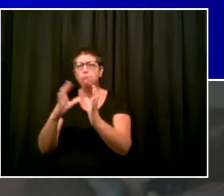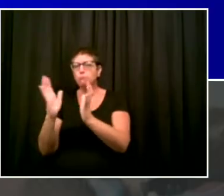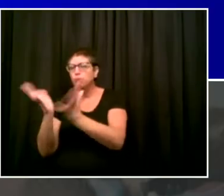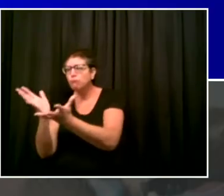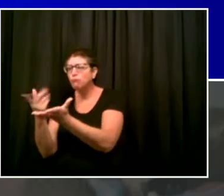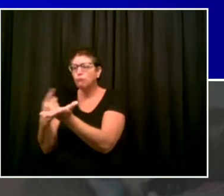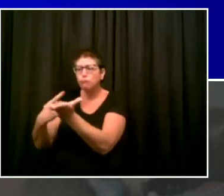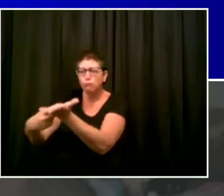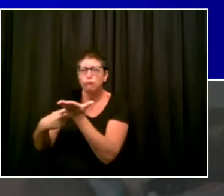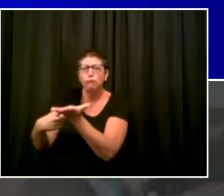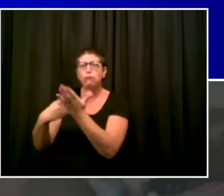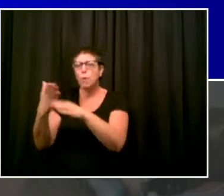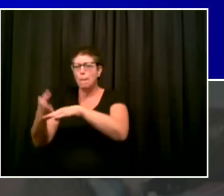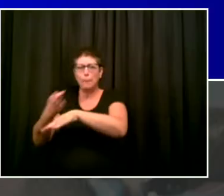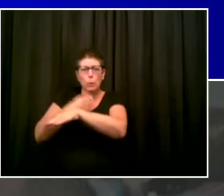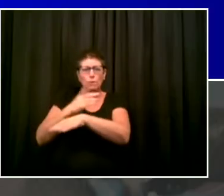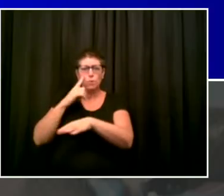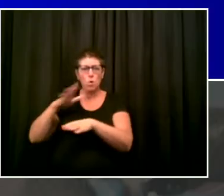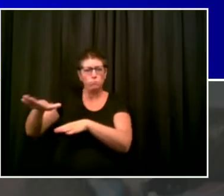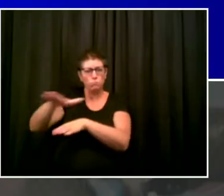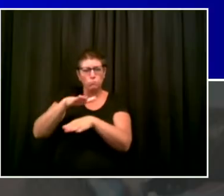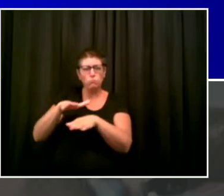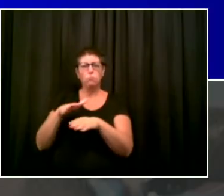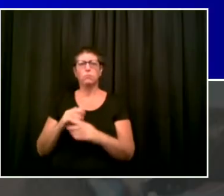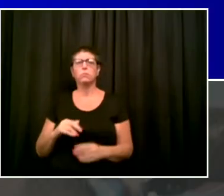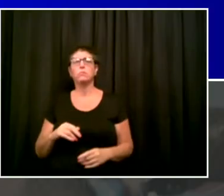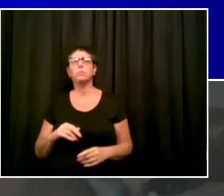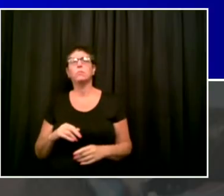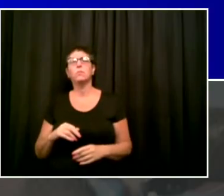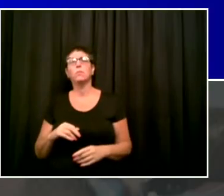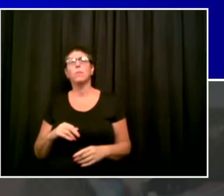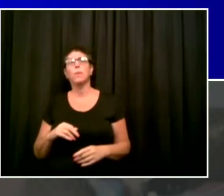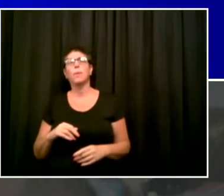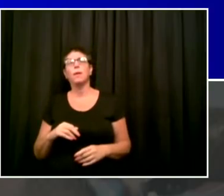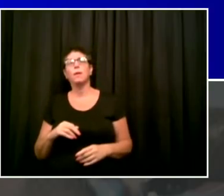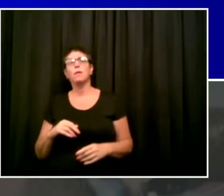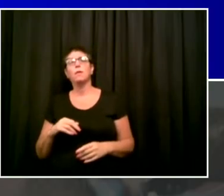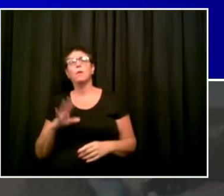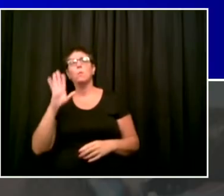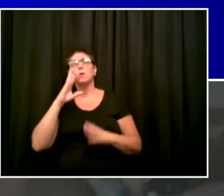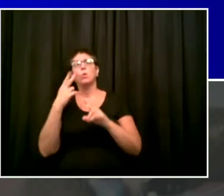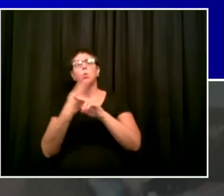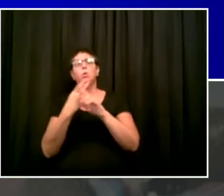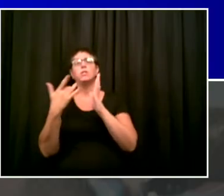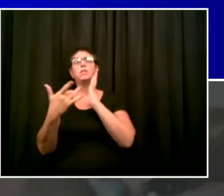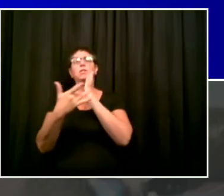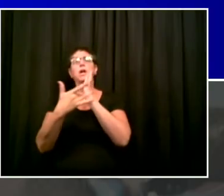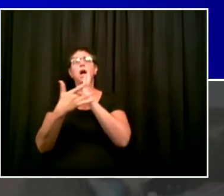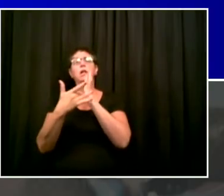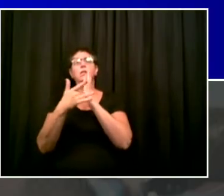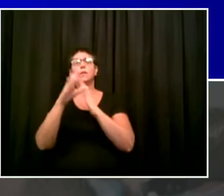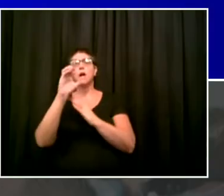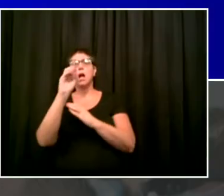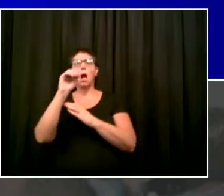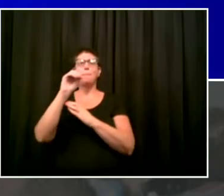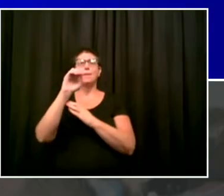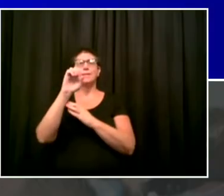POLICING COMMUNITIES ALIKE AND HAVE A DEEPER DIALOGUE TO CHANGE SOME OF THE WAYS WE DO THINGS SO WE